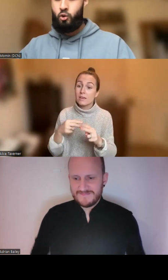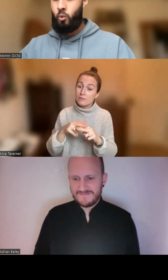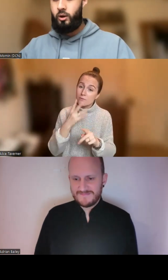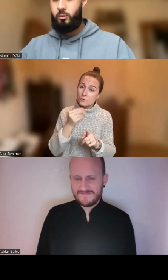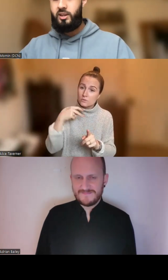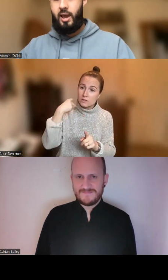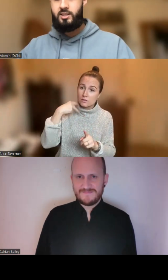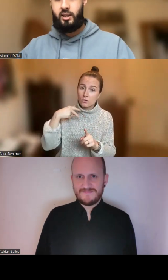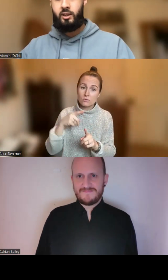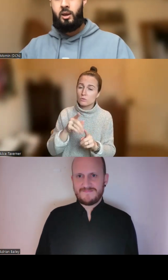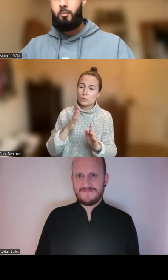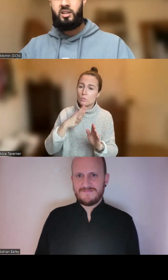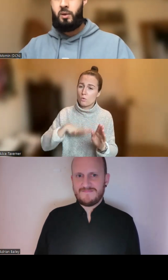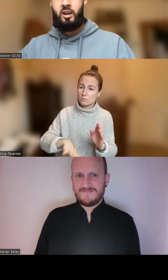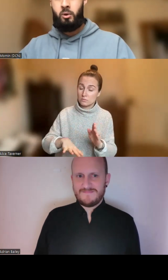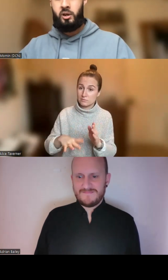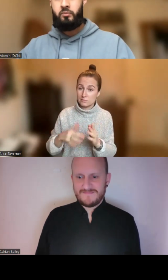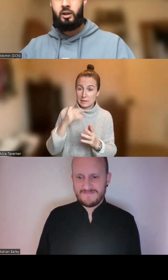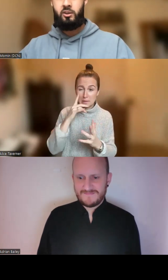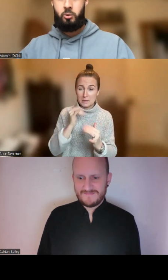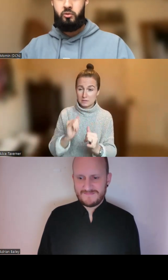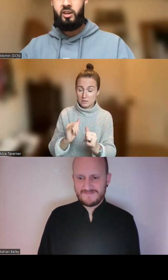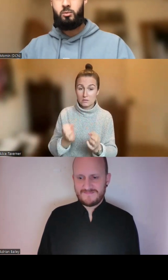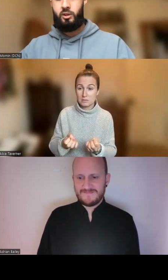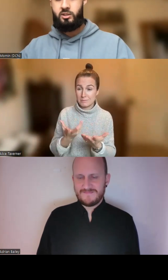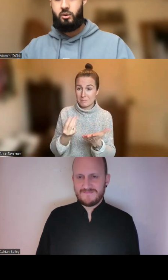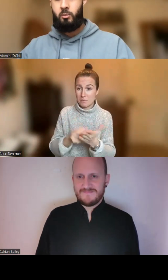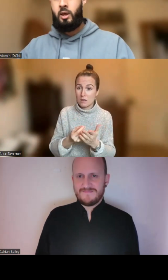you don't want to be testing by spending money like you would with Facebook and Instagram.